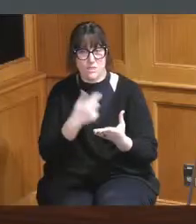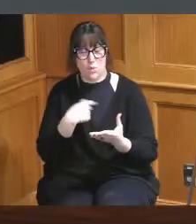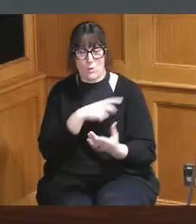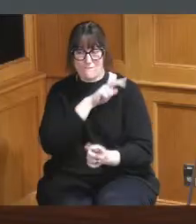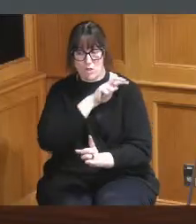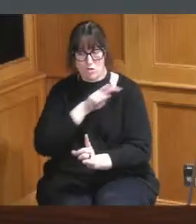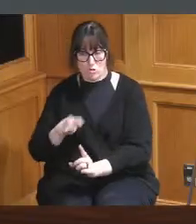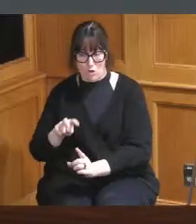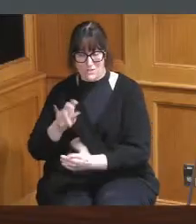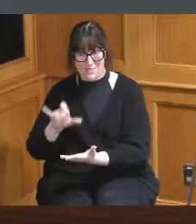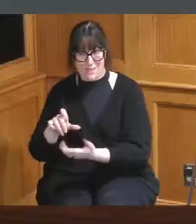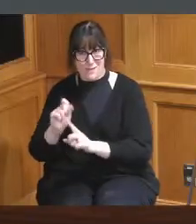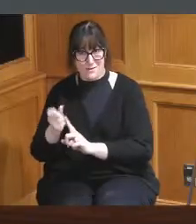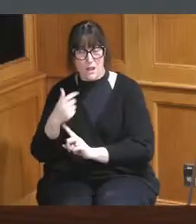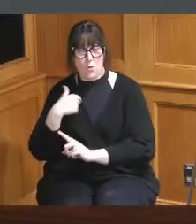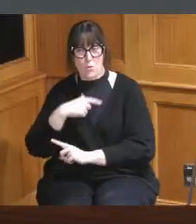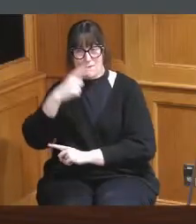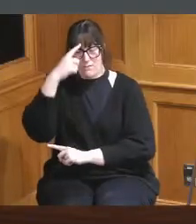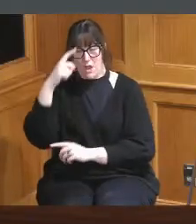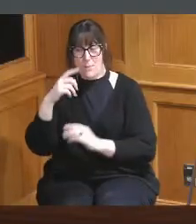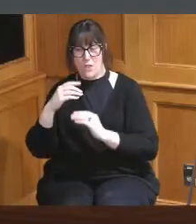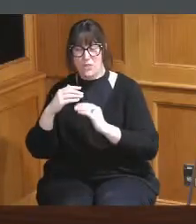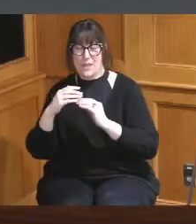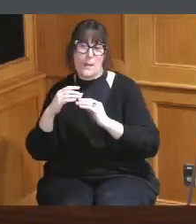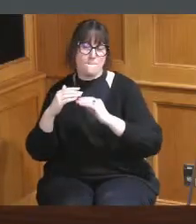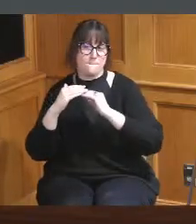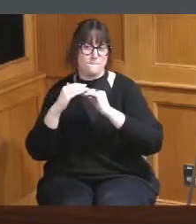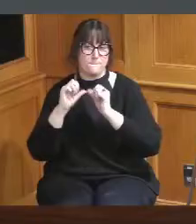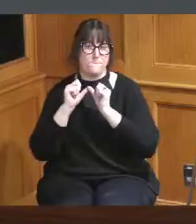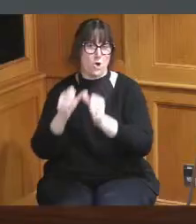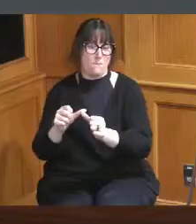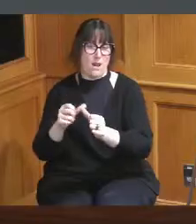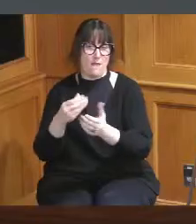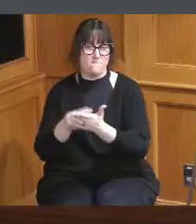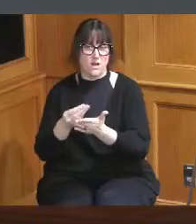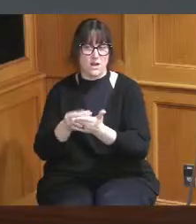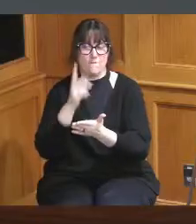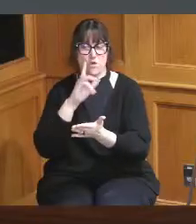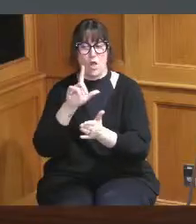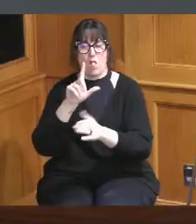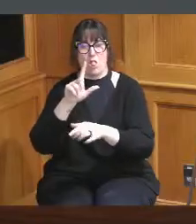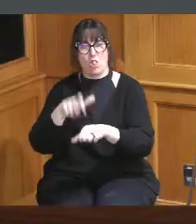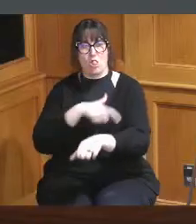about the permanent Funding Solution for this long term that's certainly one of the ideas that we'll